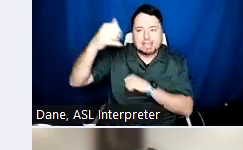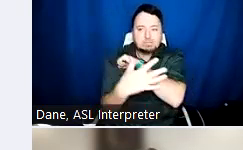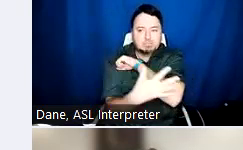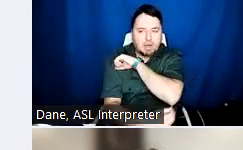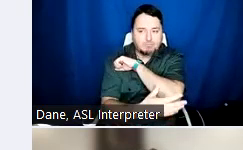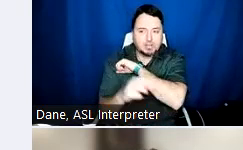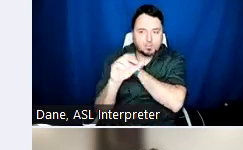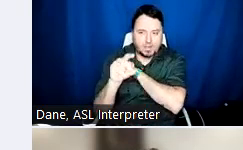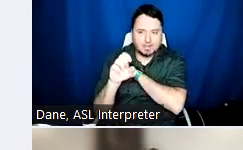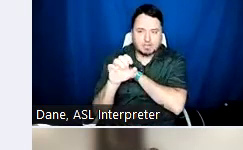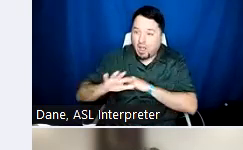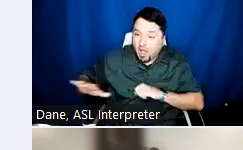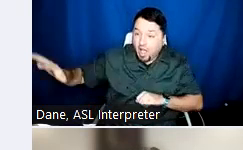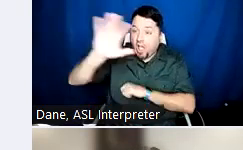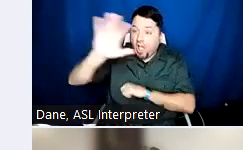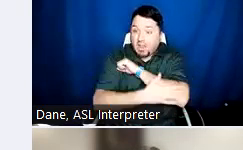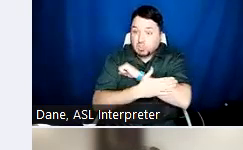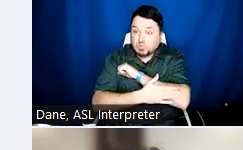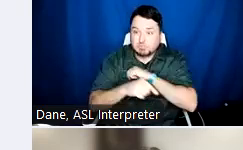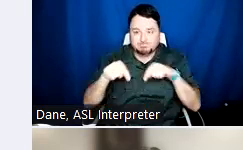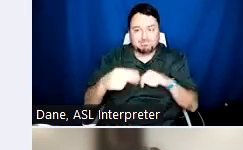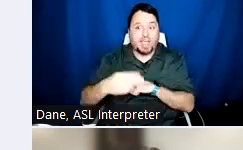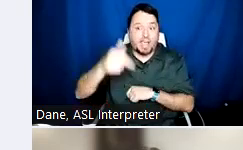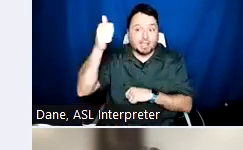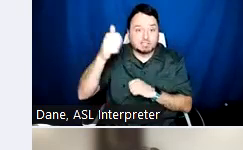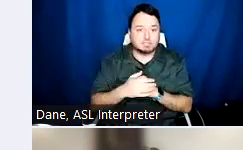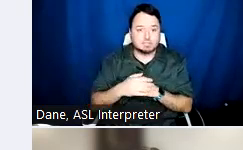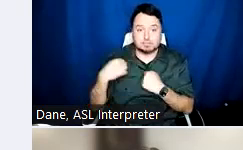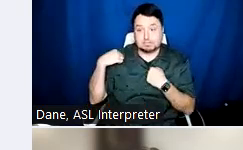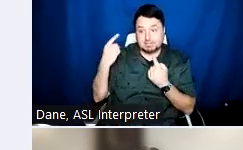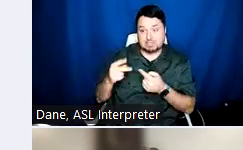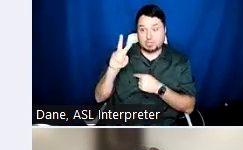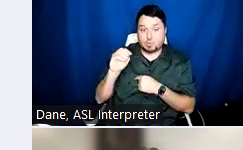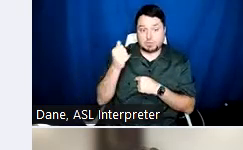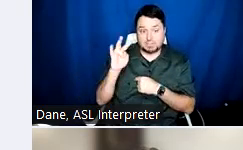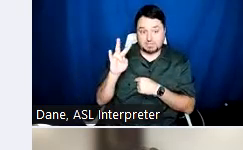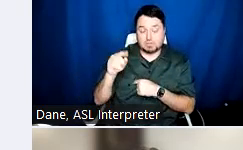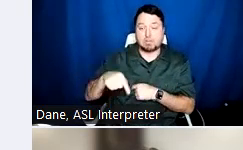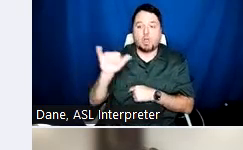From 2017 we also have the highest rates of unbanked